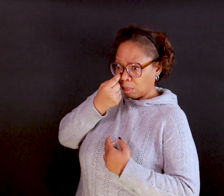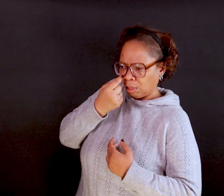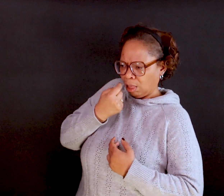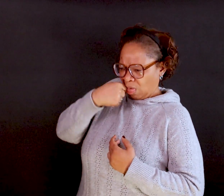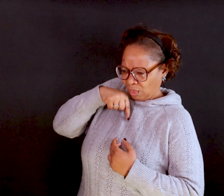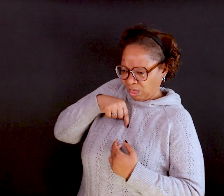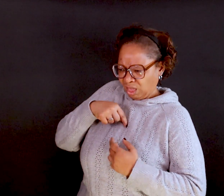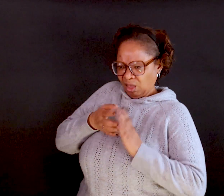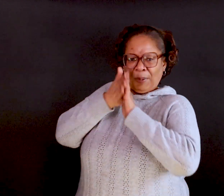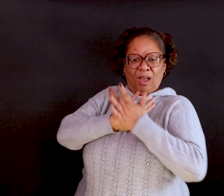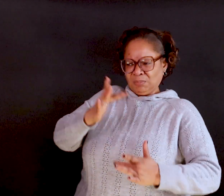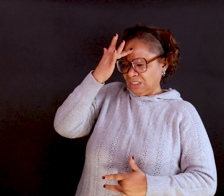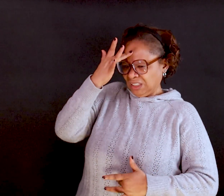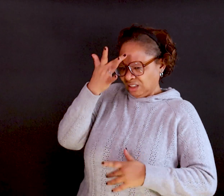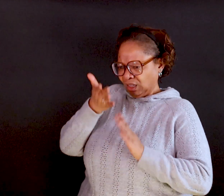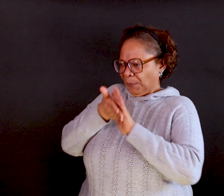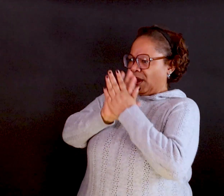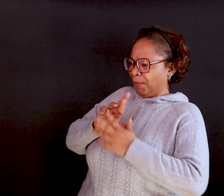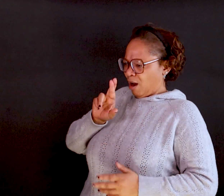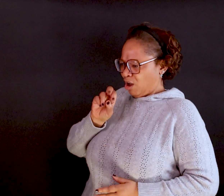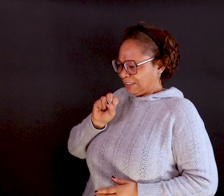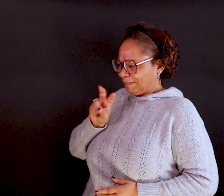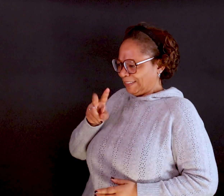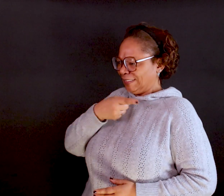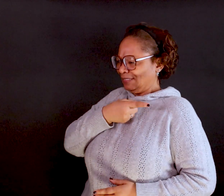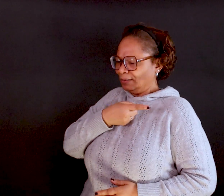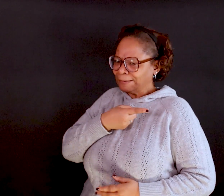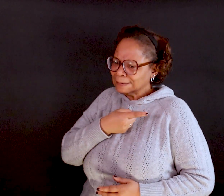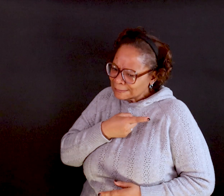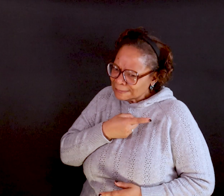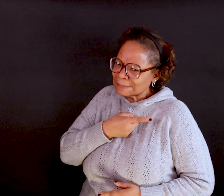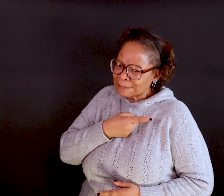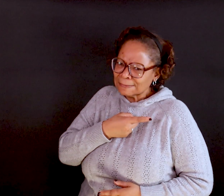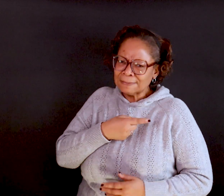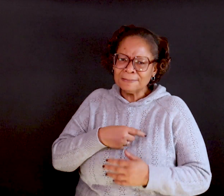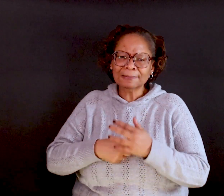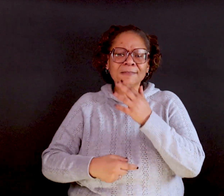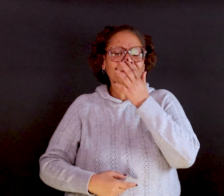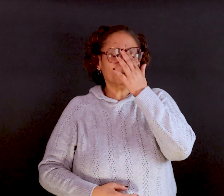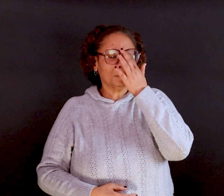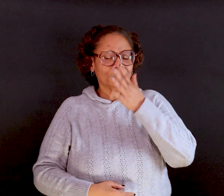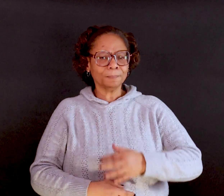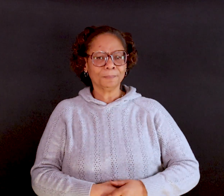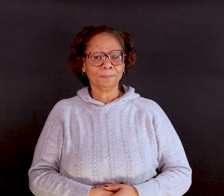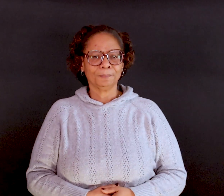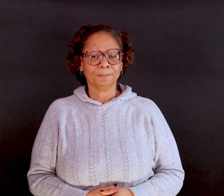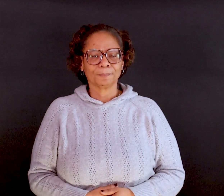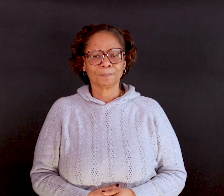releasing tiny droplets into the air that can enter your eyes, nose, or mouth.